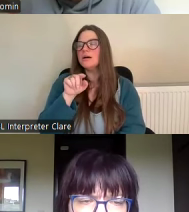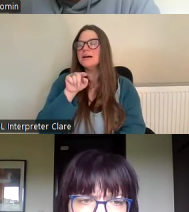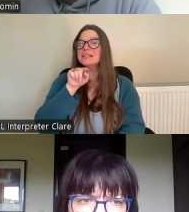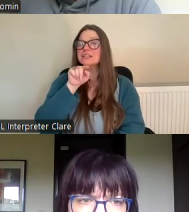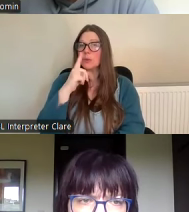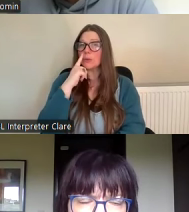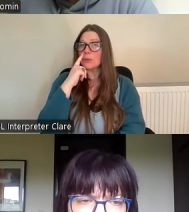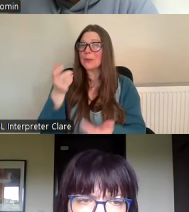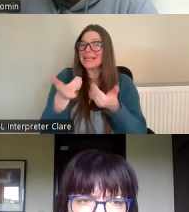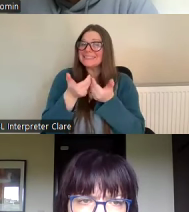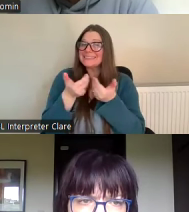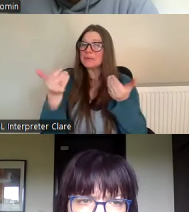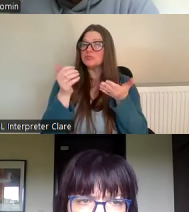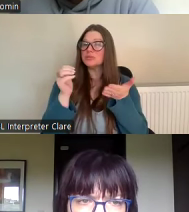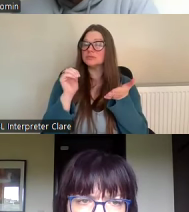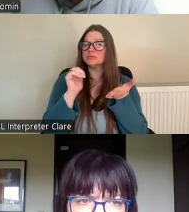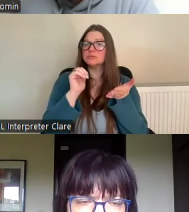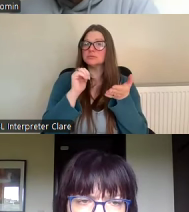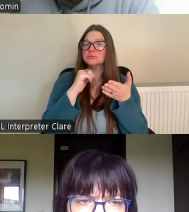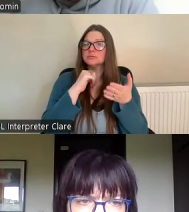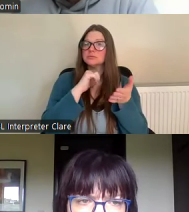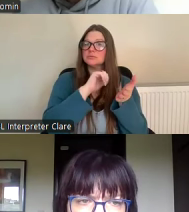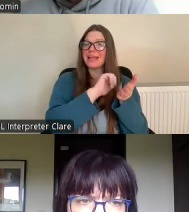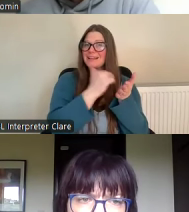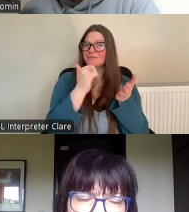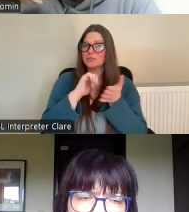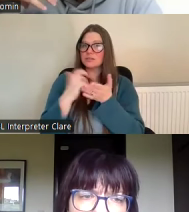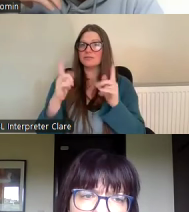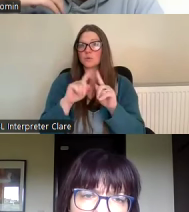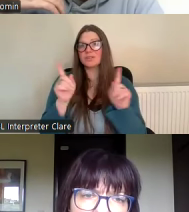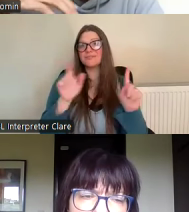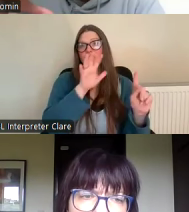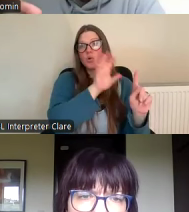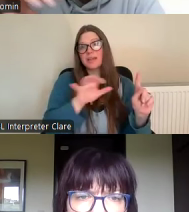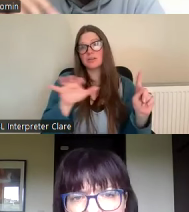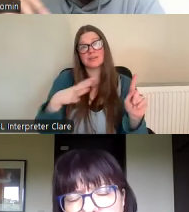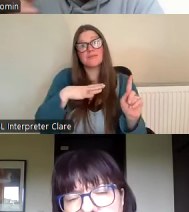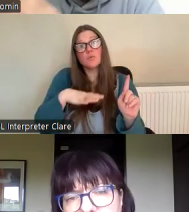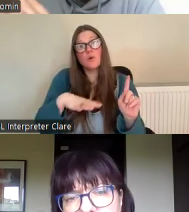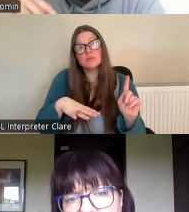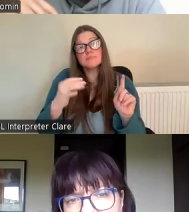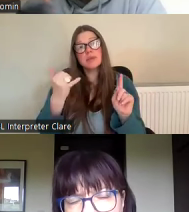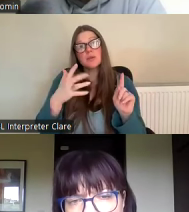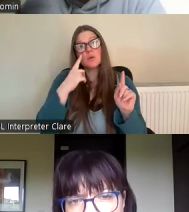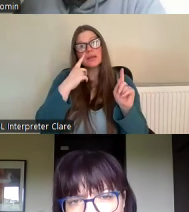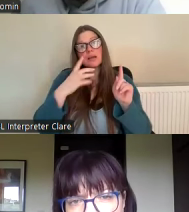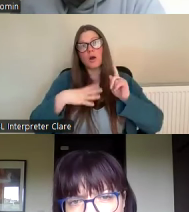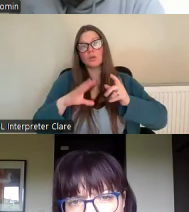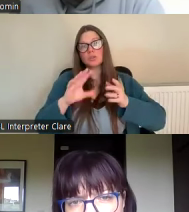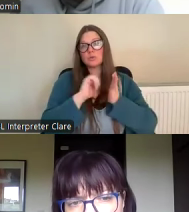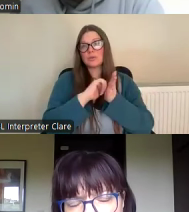showing up in separate locations if that's what we want as well. We might want to advertise to local people and show them certain ads,